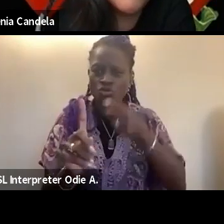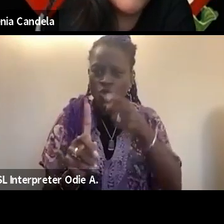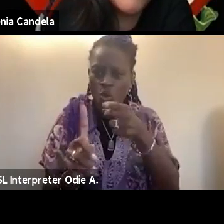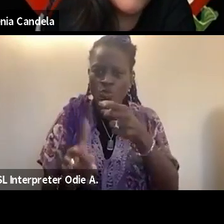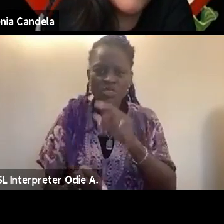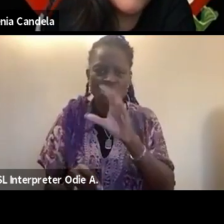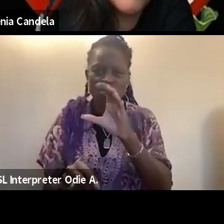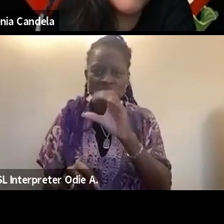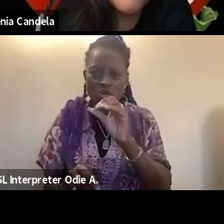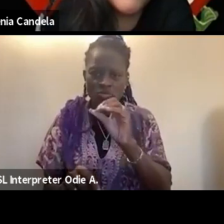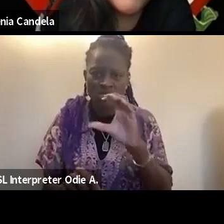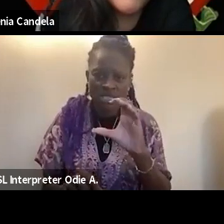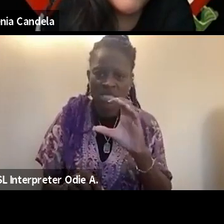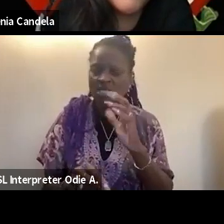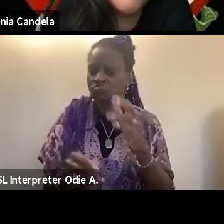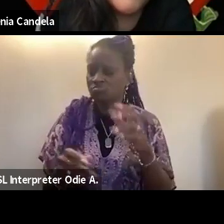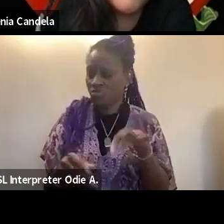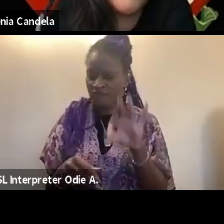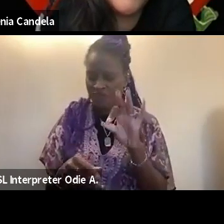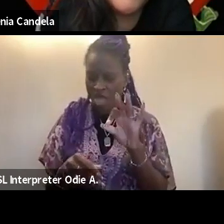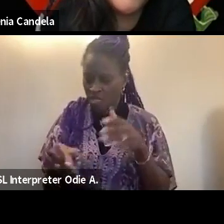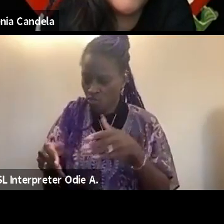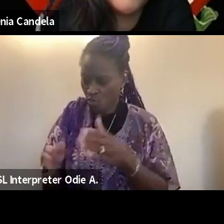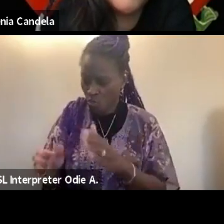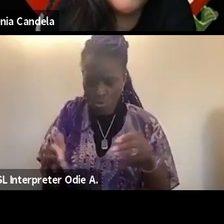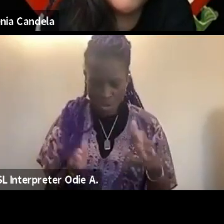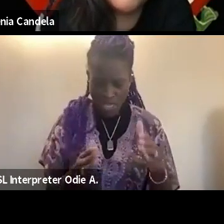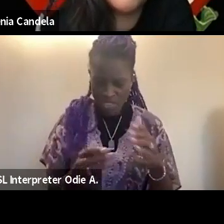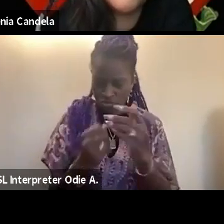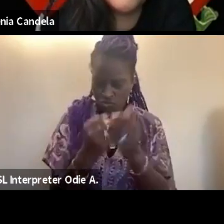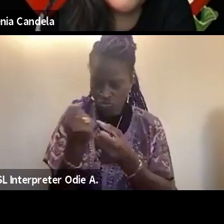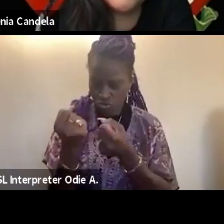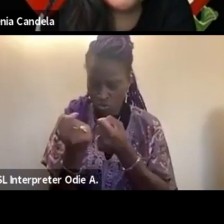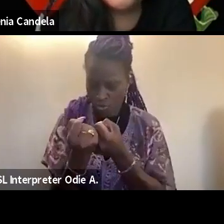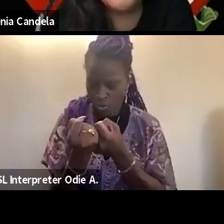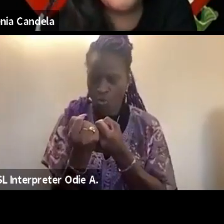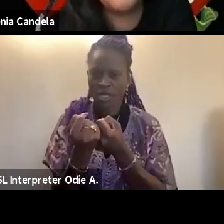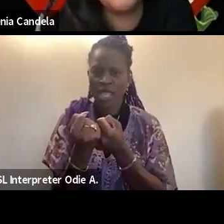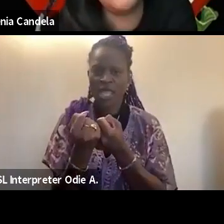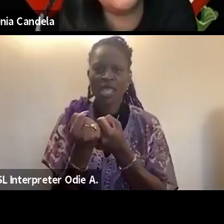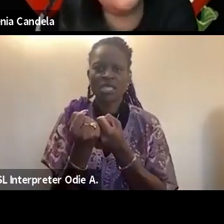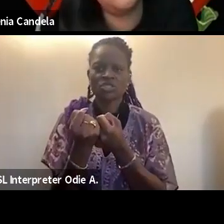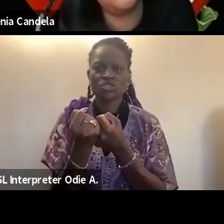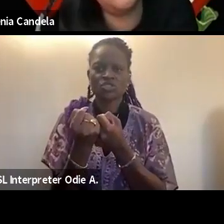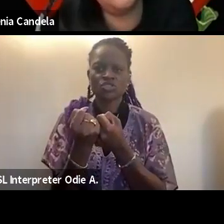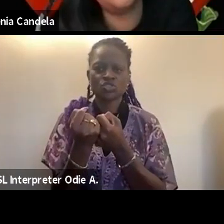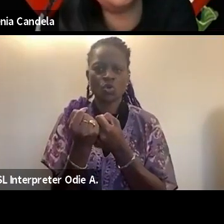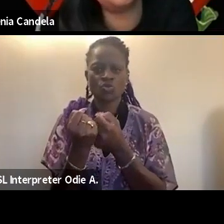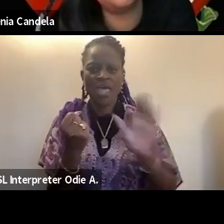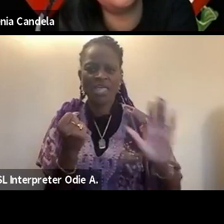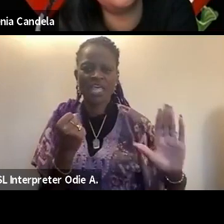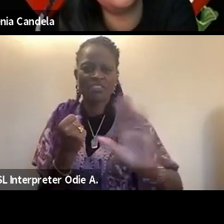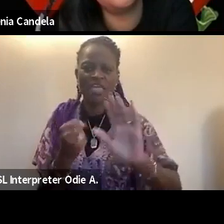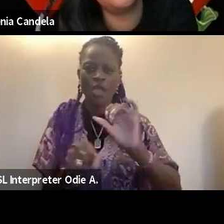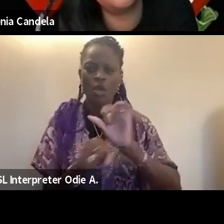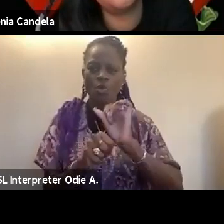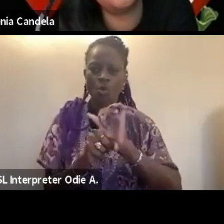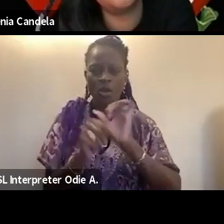find ways to support, promotoras and community health workers so that their work is sustained beyond the pandemic, and so that they're ready to